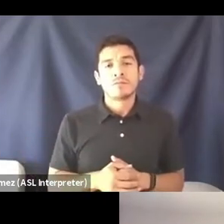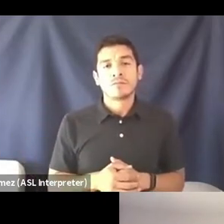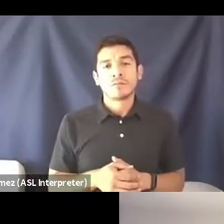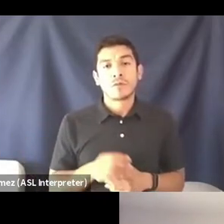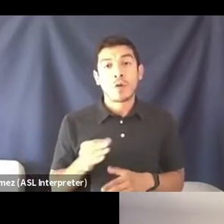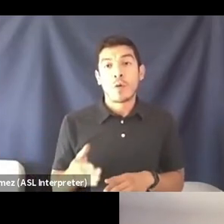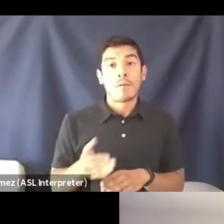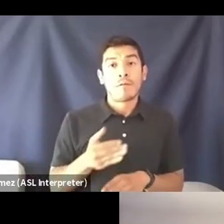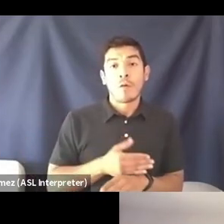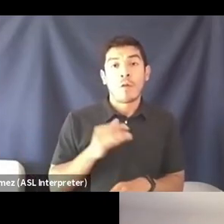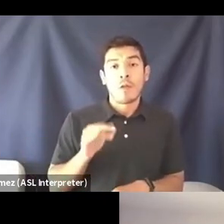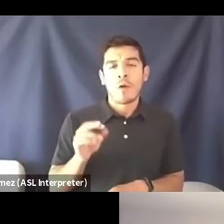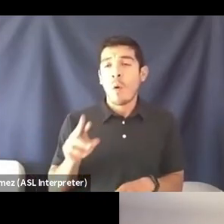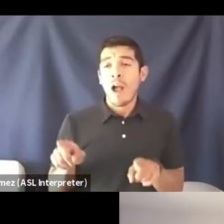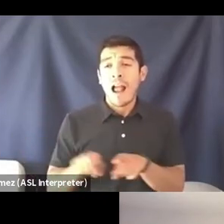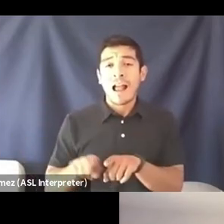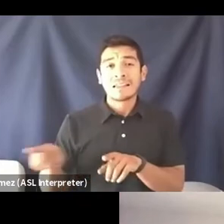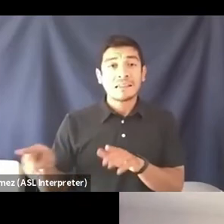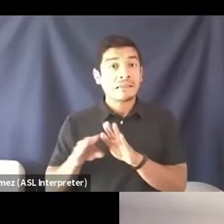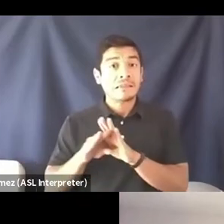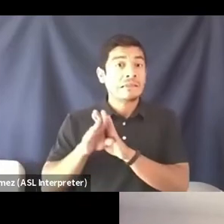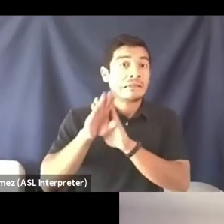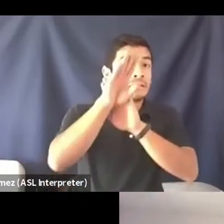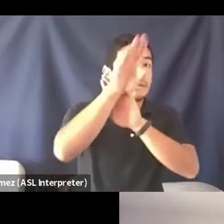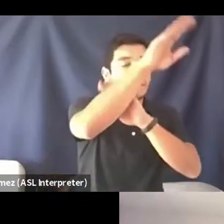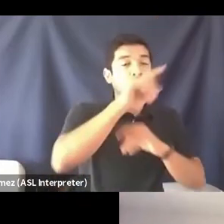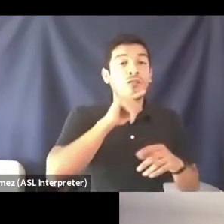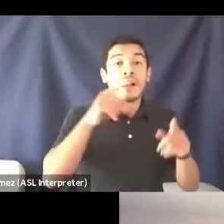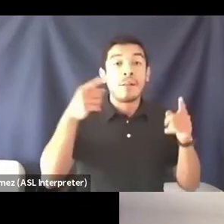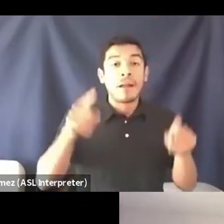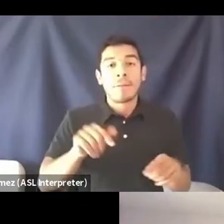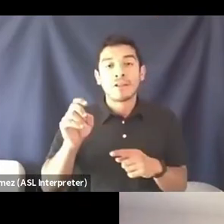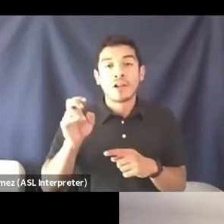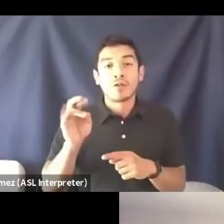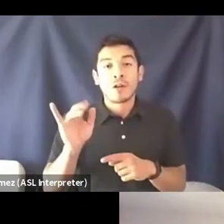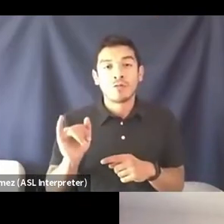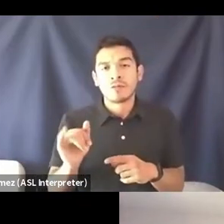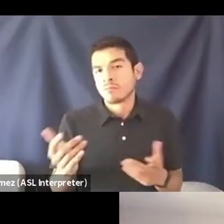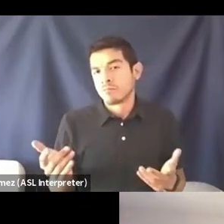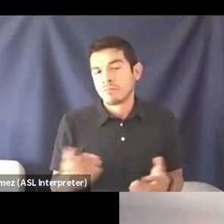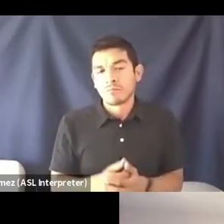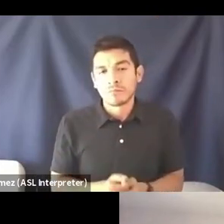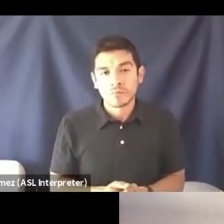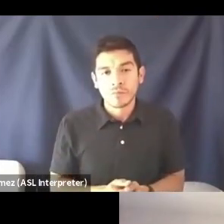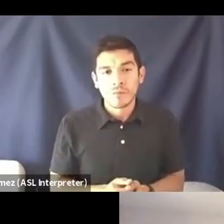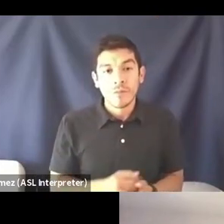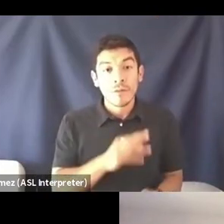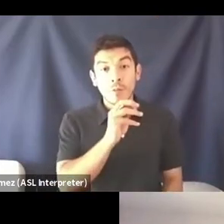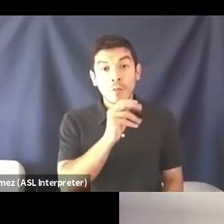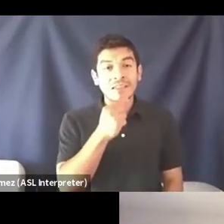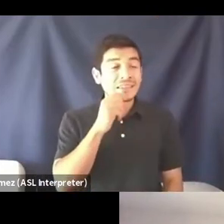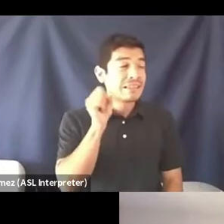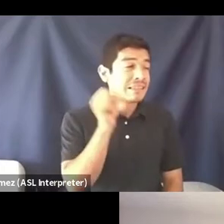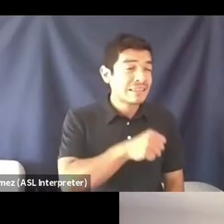or as it escalated into potentially becoming a documentary. Yeah, I mean, Jenny following a story,